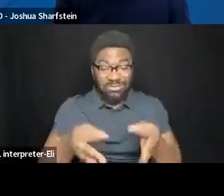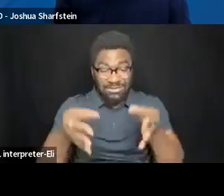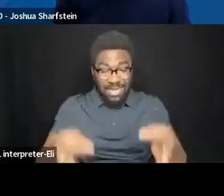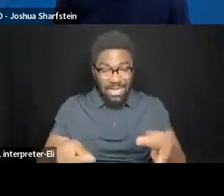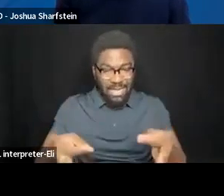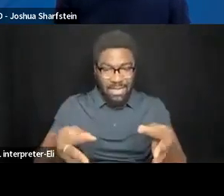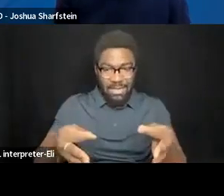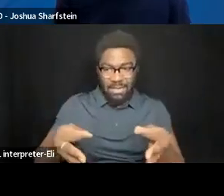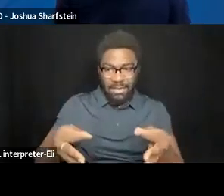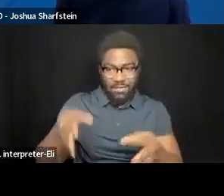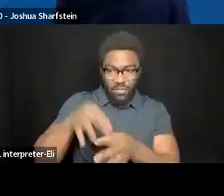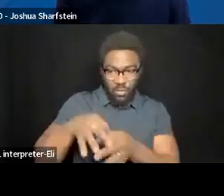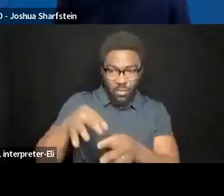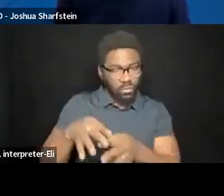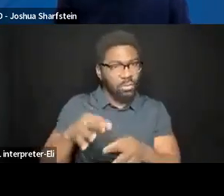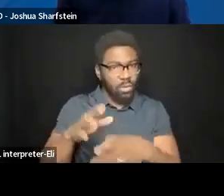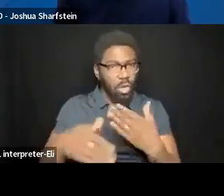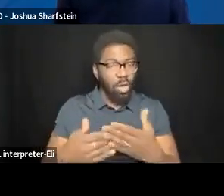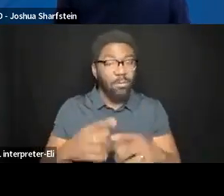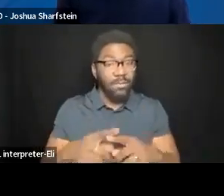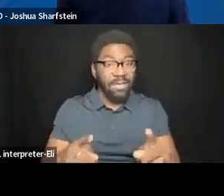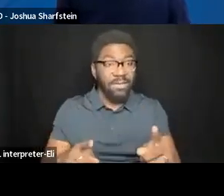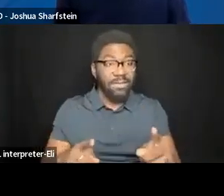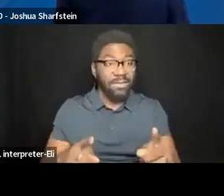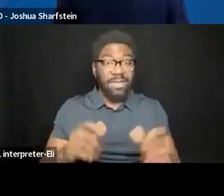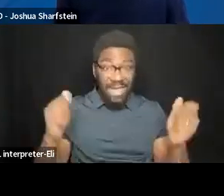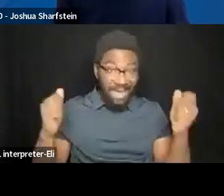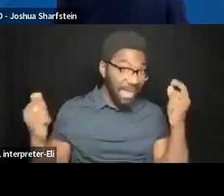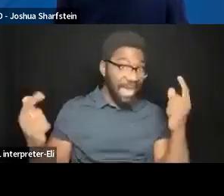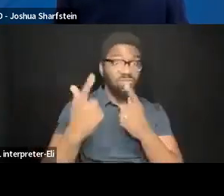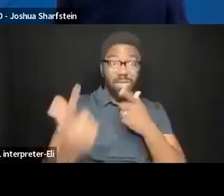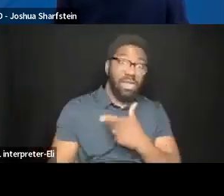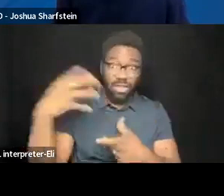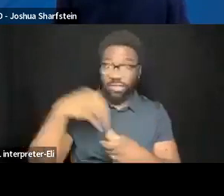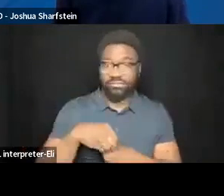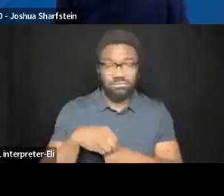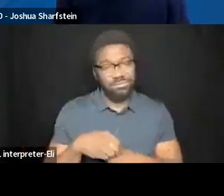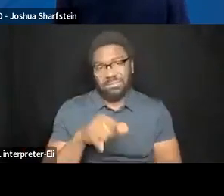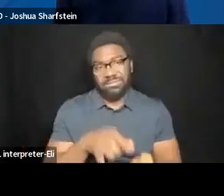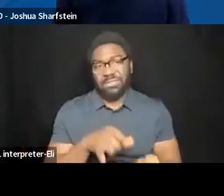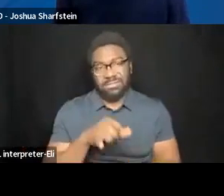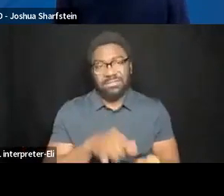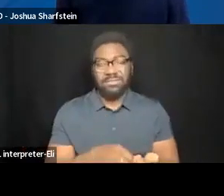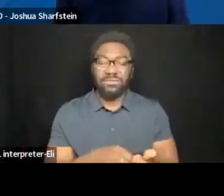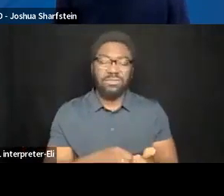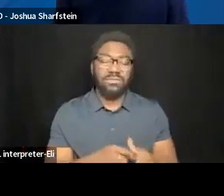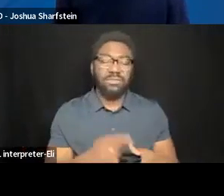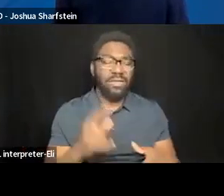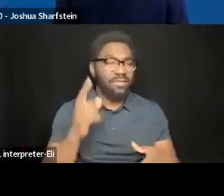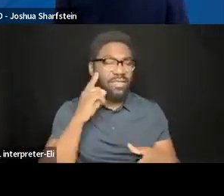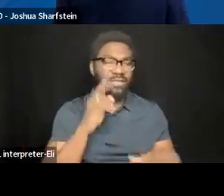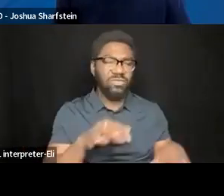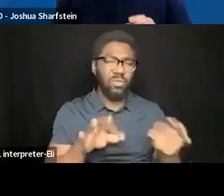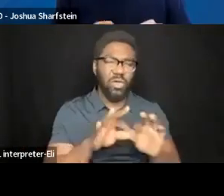I'm not going exactly in order here, but I think it's worth talking about each of those things. There is some flexibility in the discussion